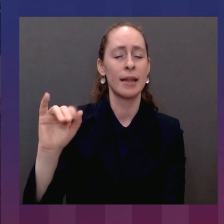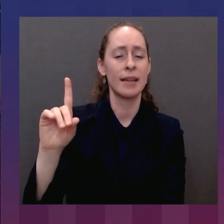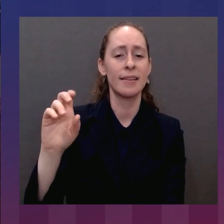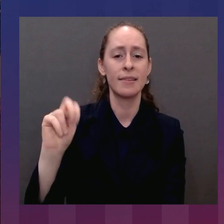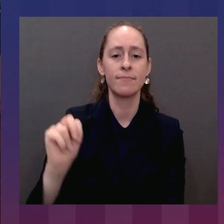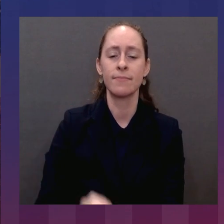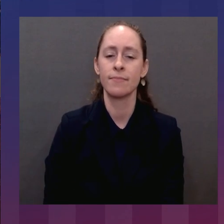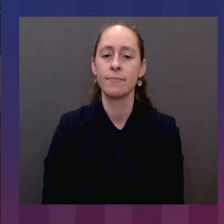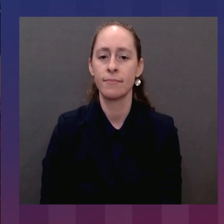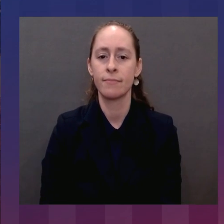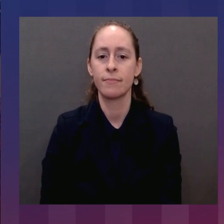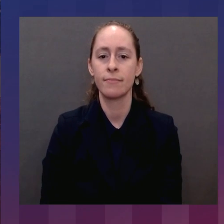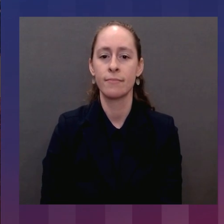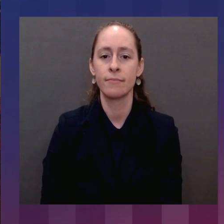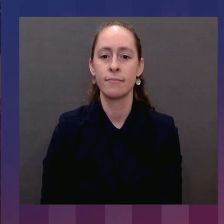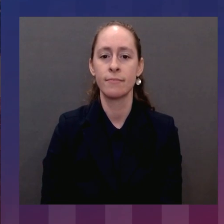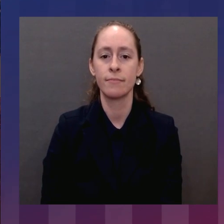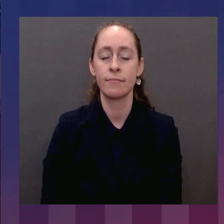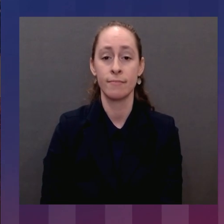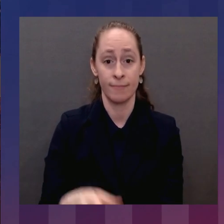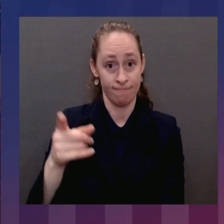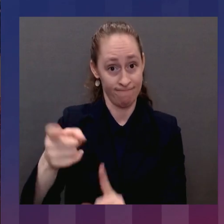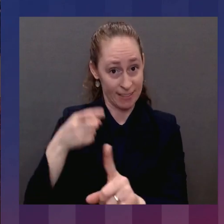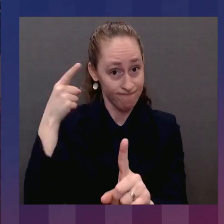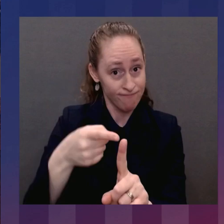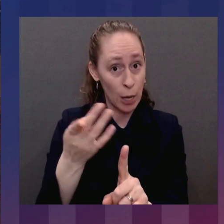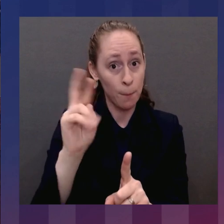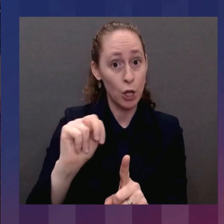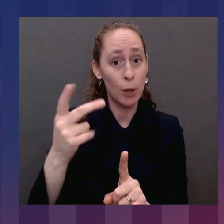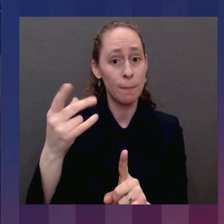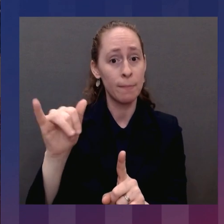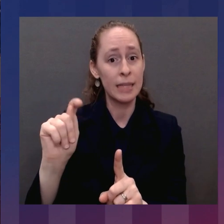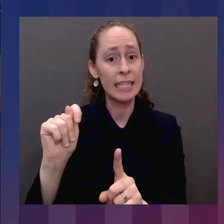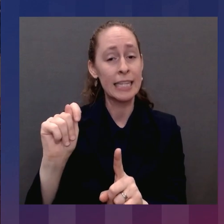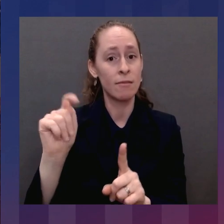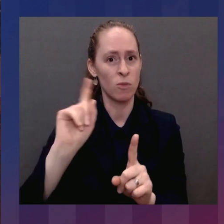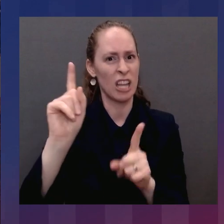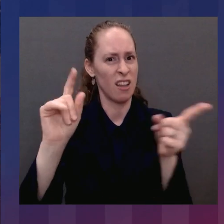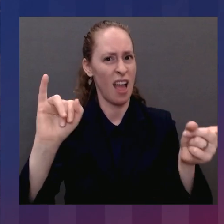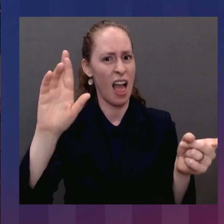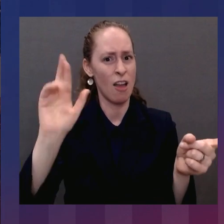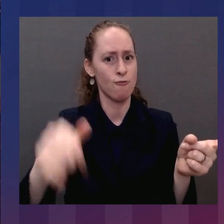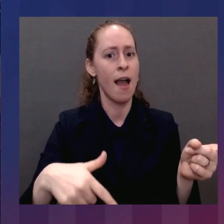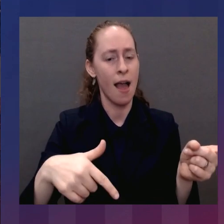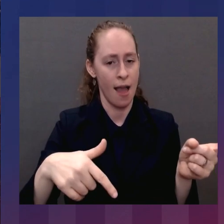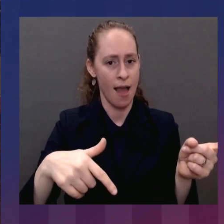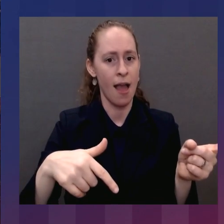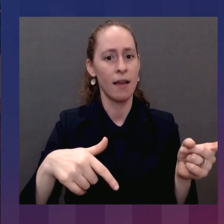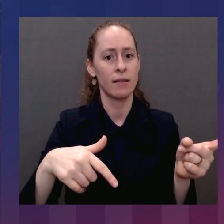and earlier than that in Kosovo was the cause of his brain cancer, or the diseases of so many of our troops.